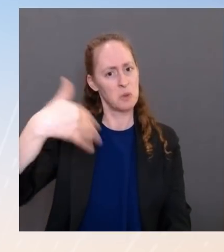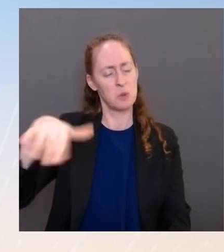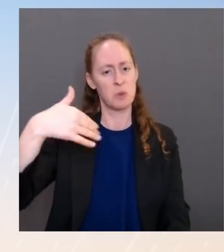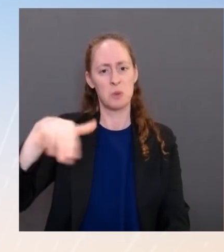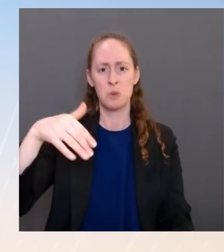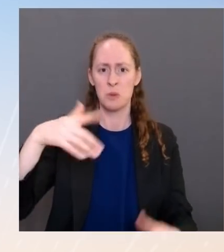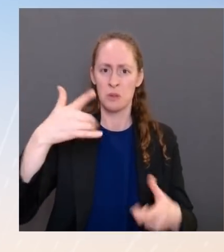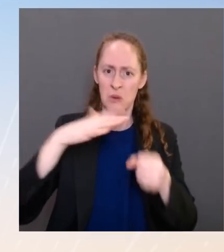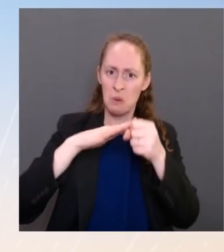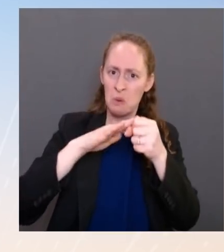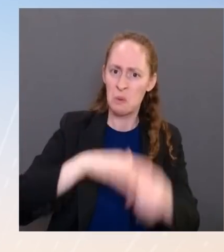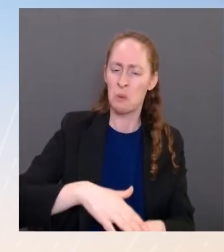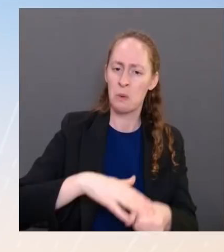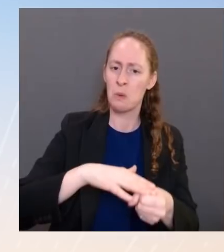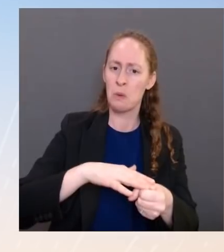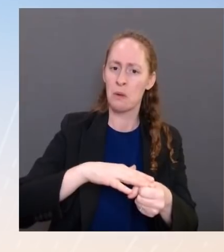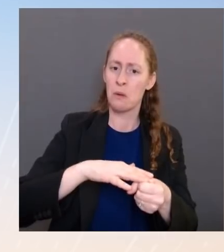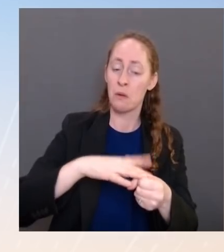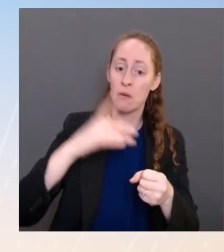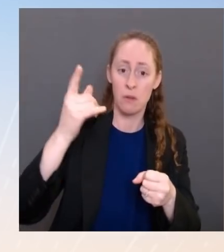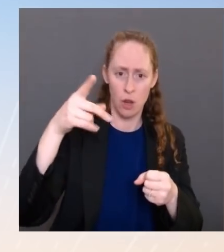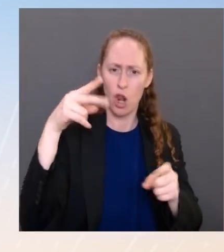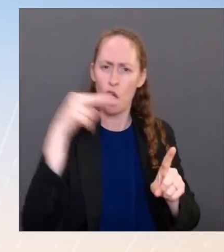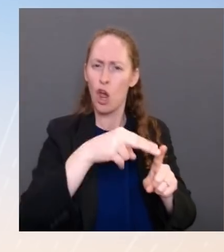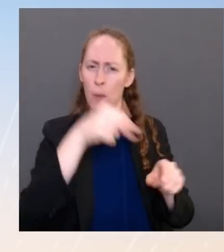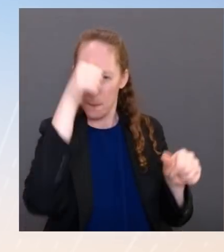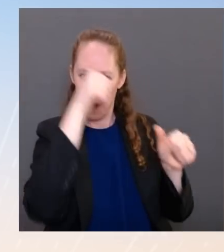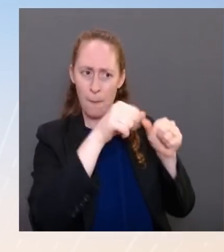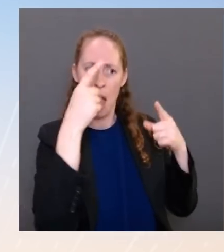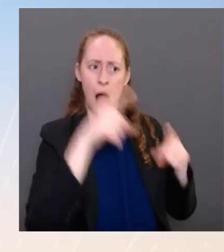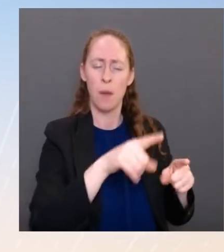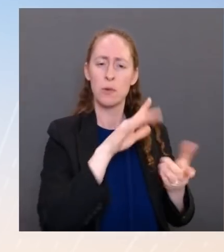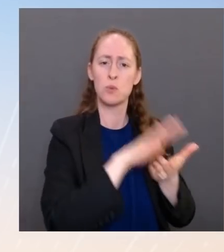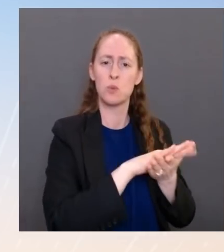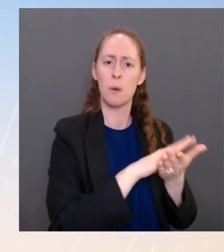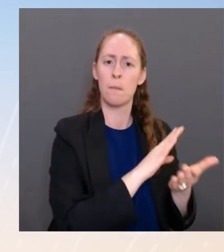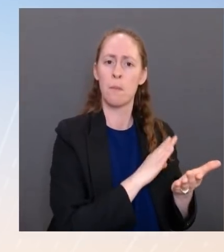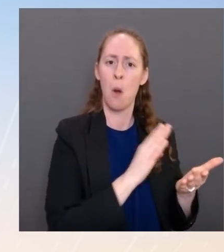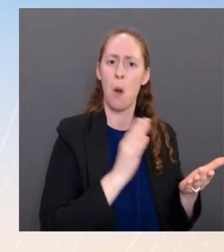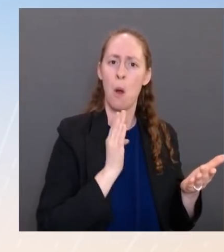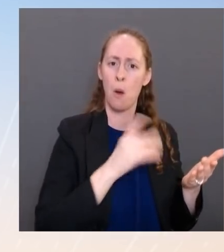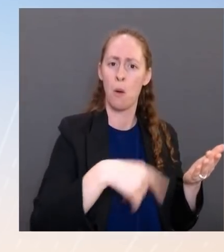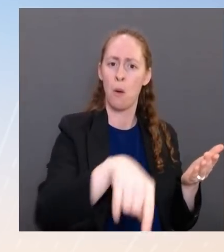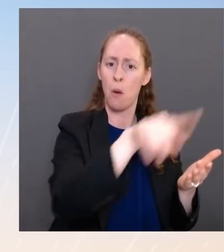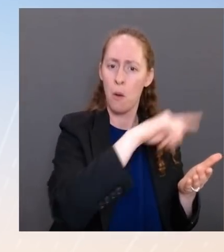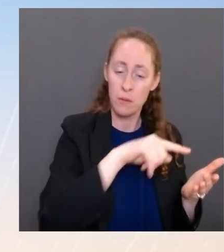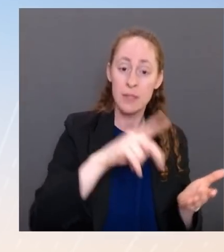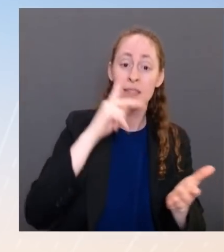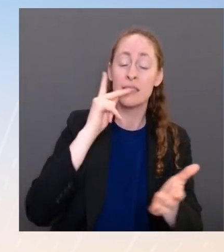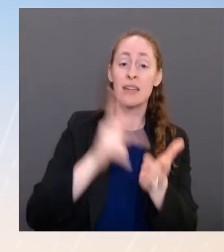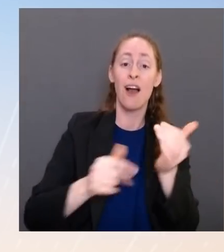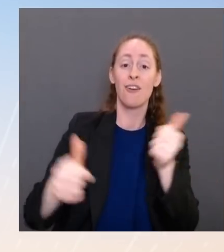There have been countless women who have dealt with and navigated through threats made as they're seeking repro- -- reproductive healthcare,